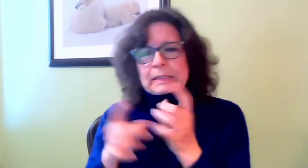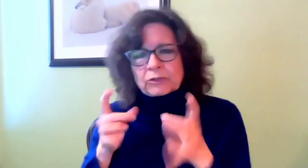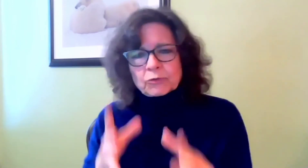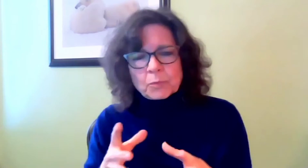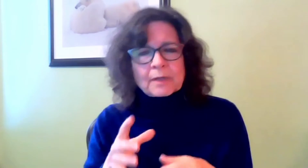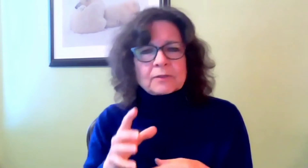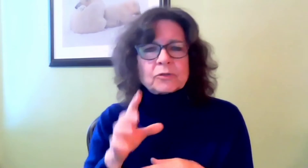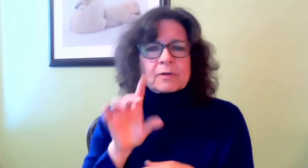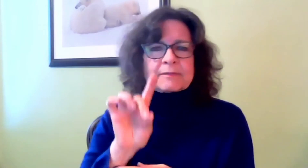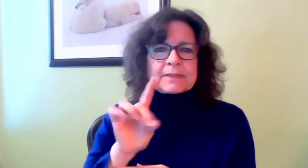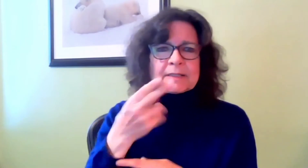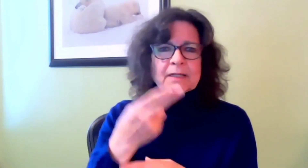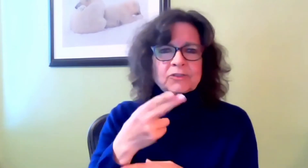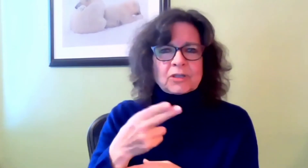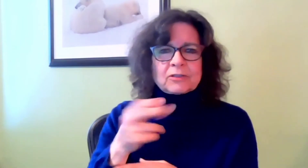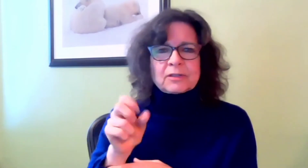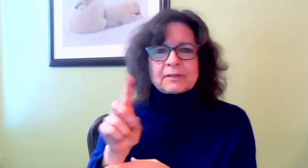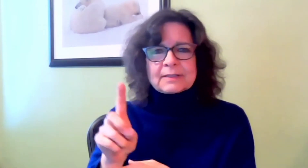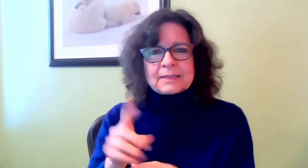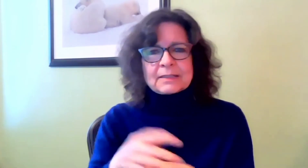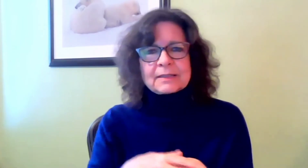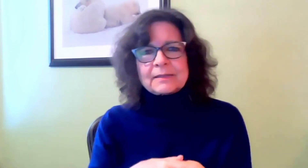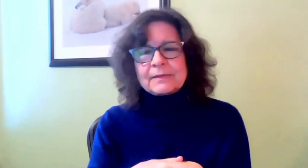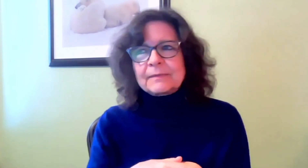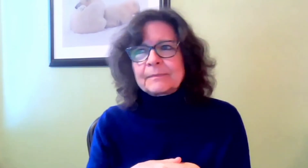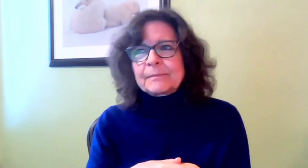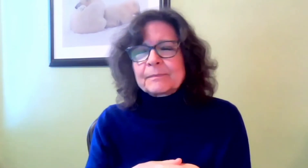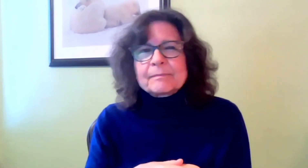were the director and assistant director of DHHSD.